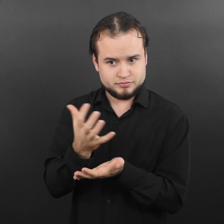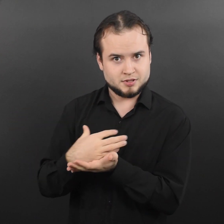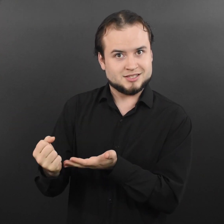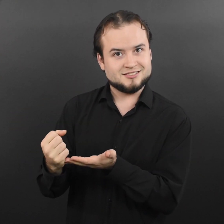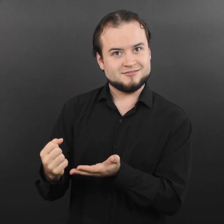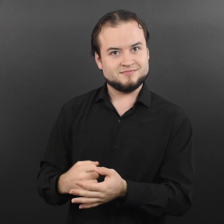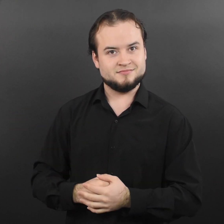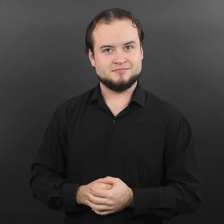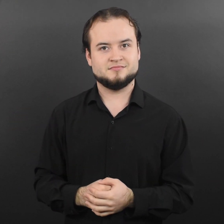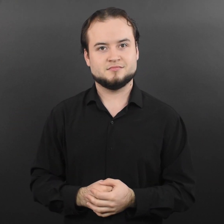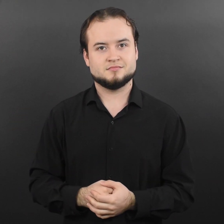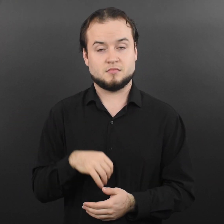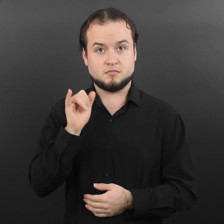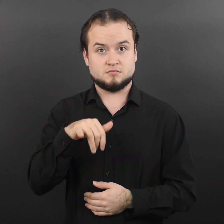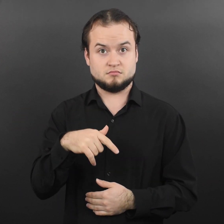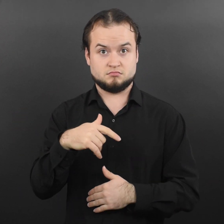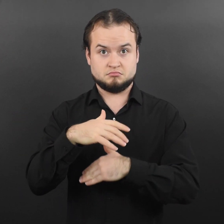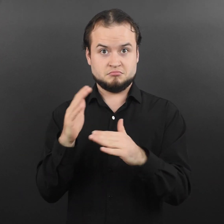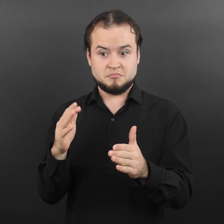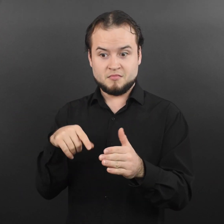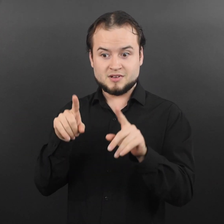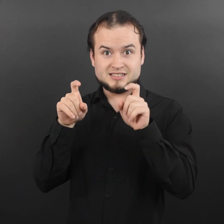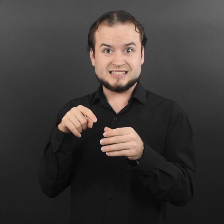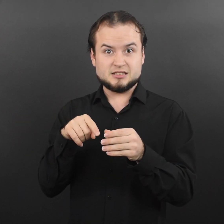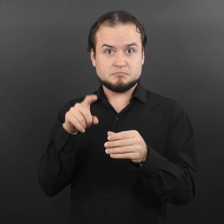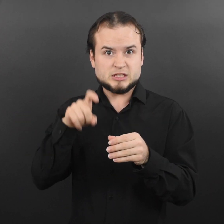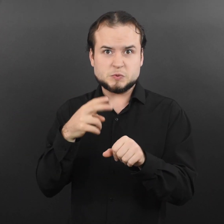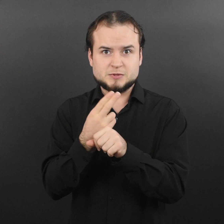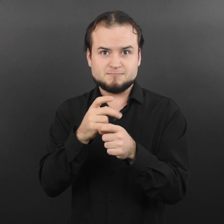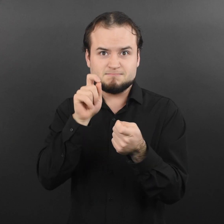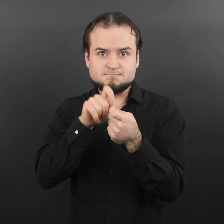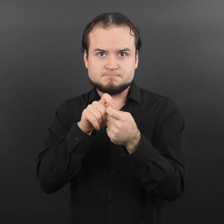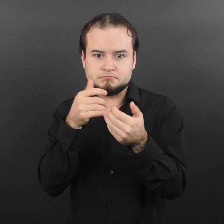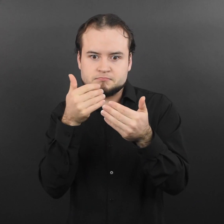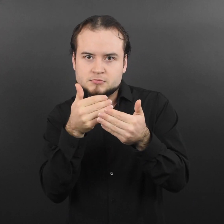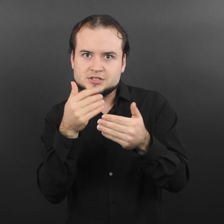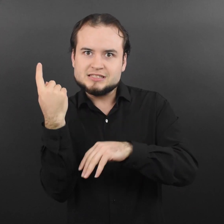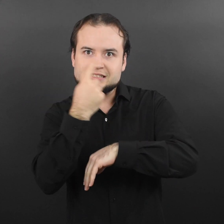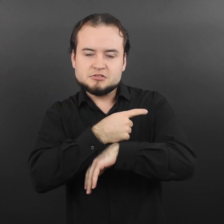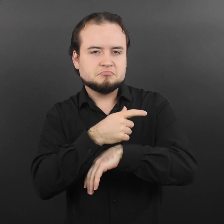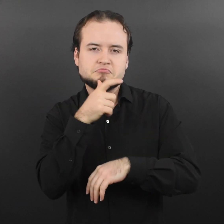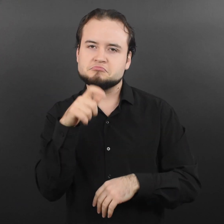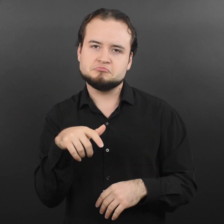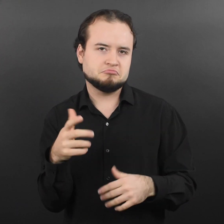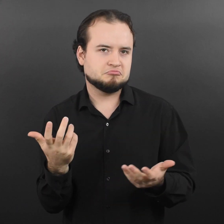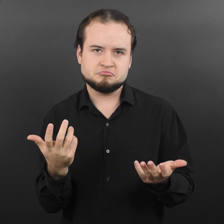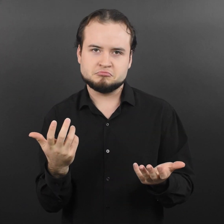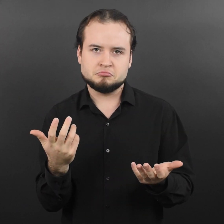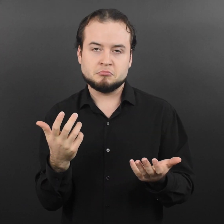Kit do not need to be used by a certain date, but distribution